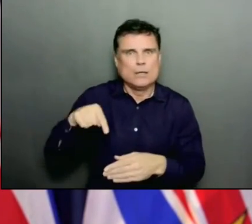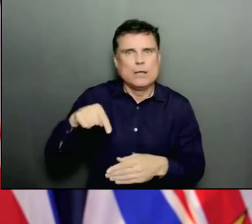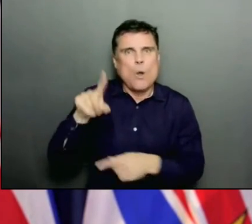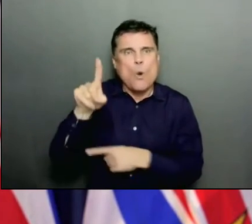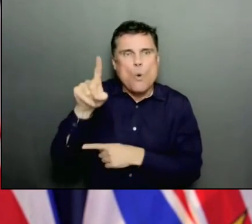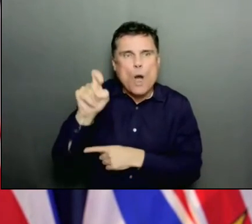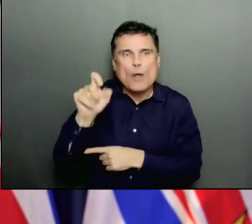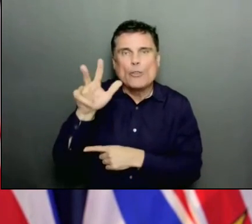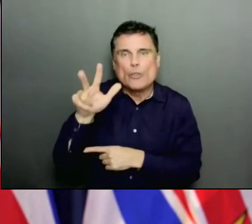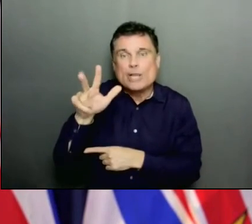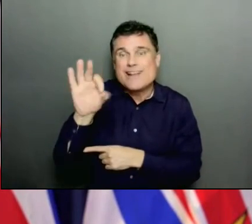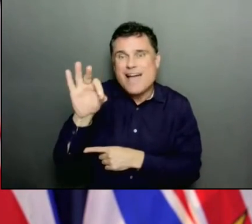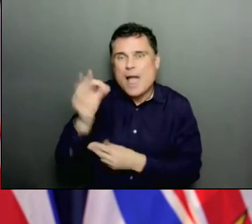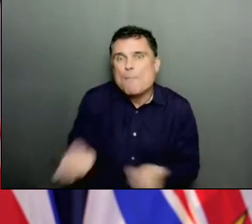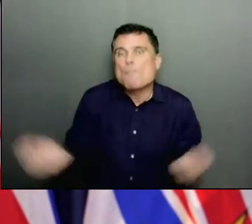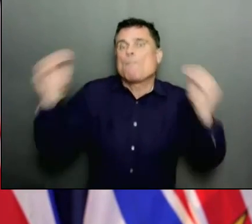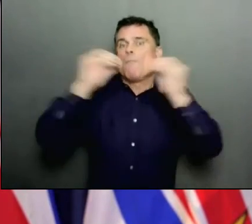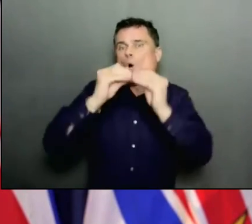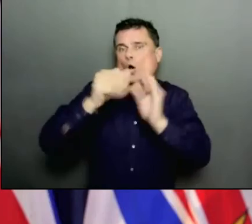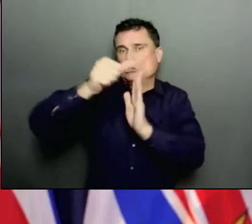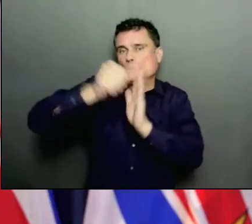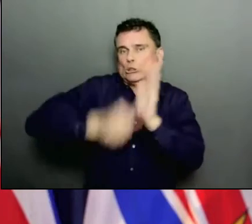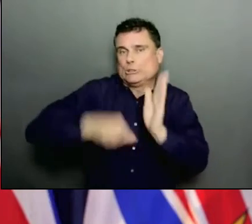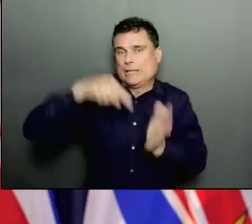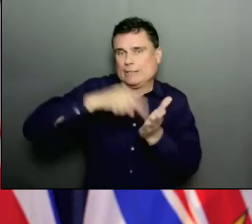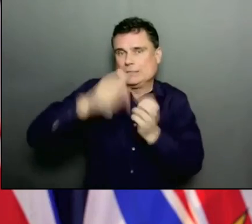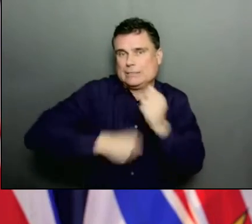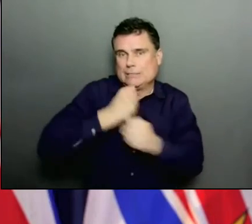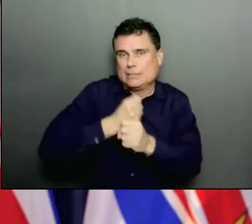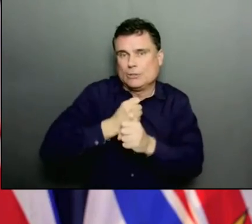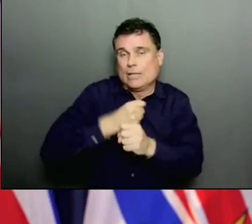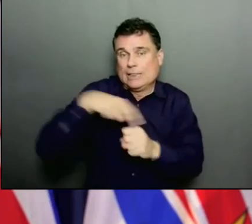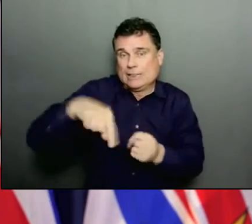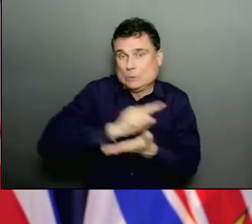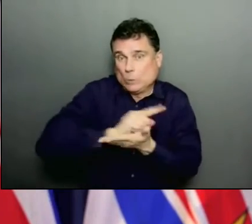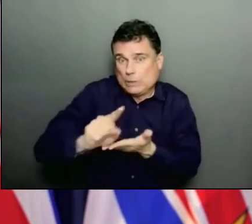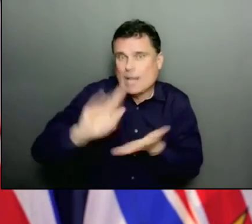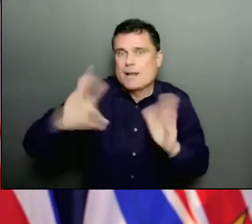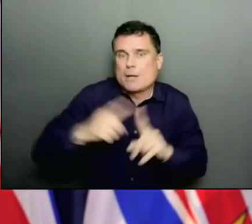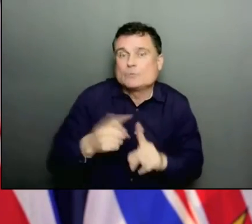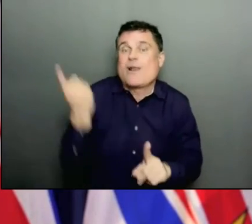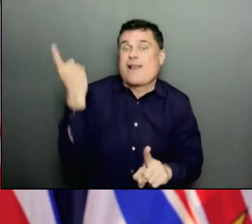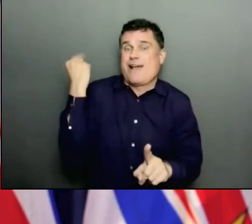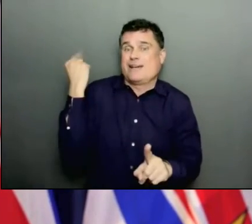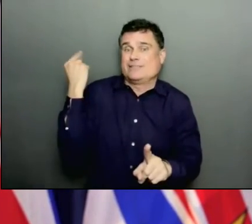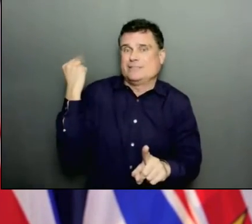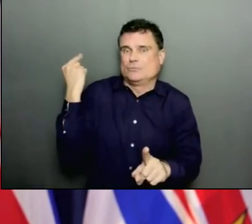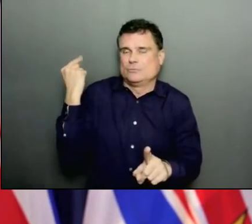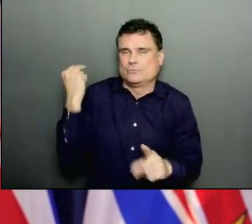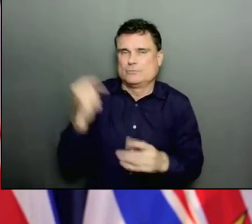to underline two of the things that -- and two of the slides Dr Henry referred